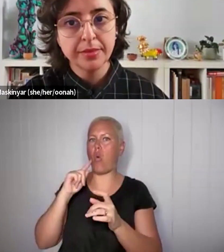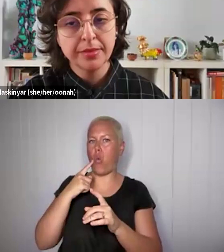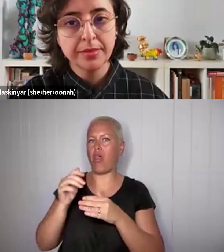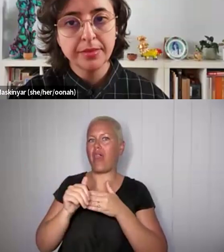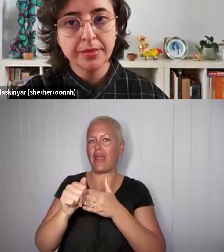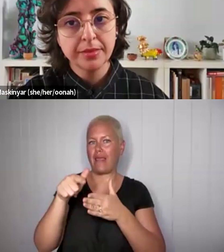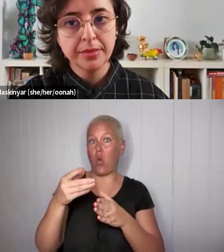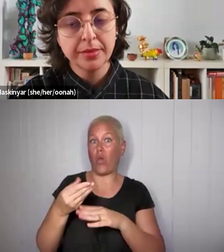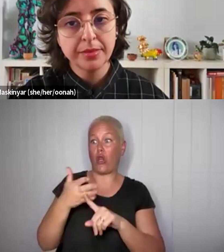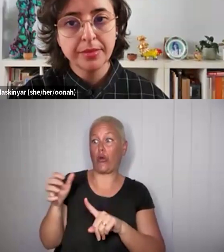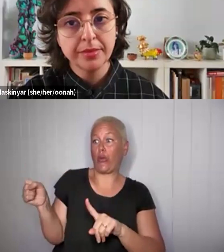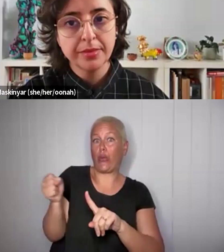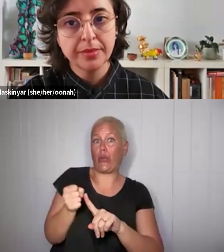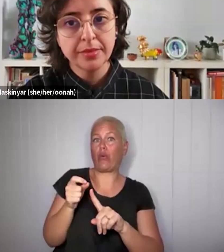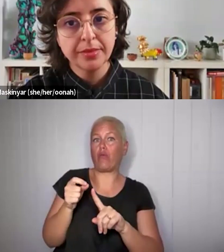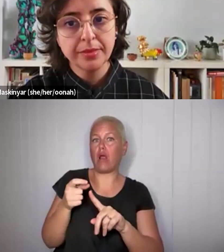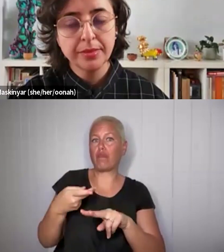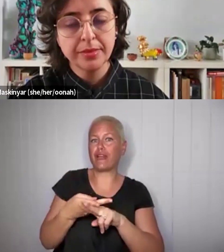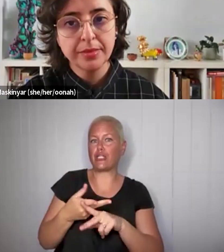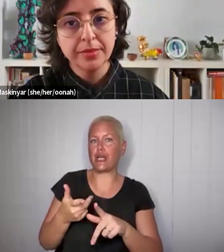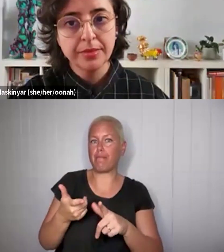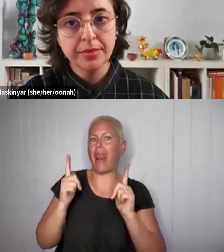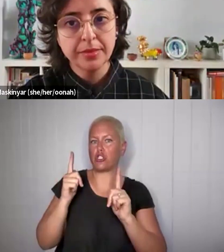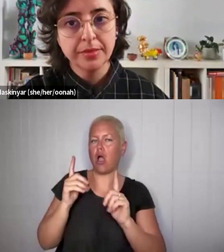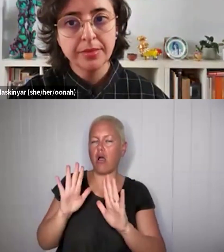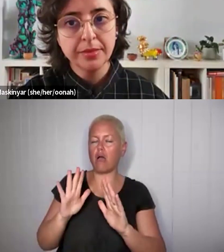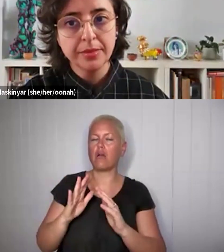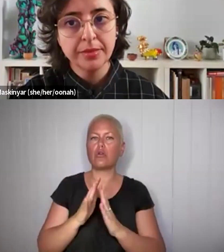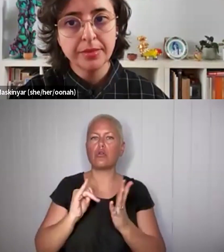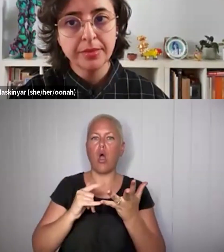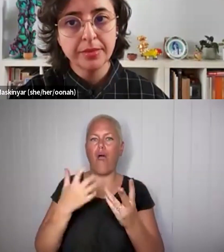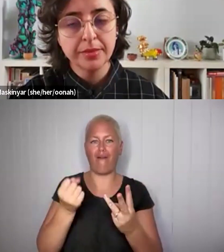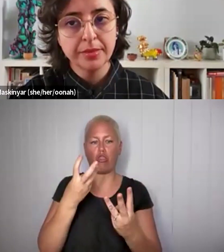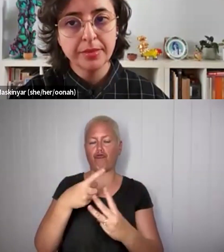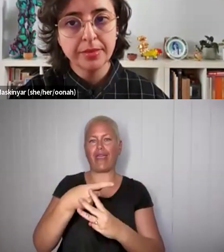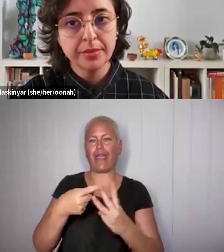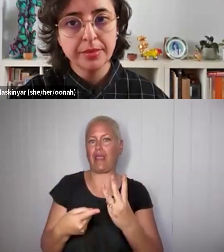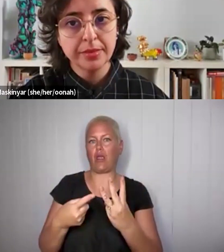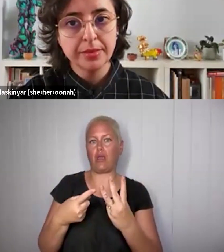going to the process of appointing now, as well as Niwa. So there are three people working with the